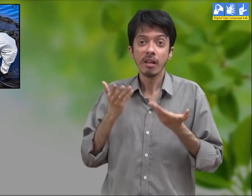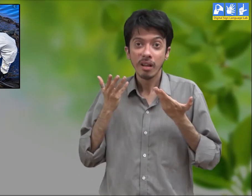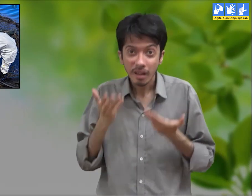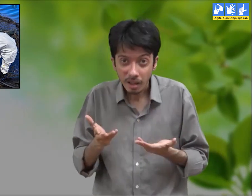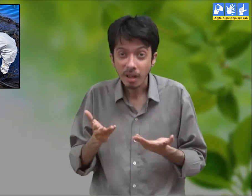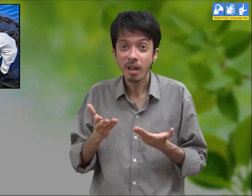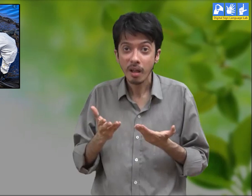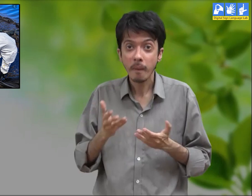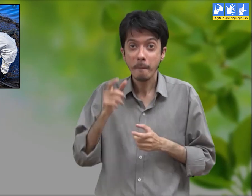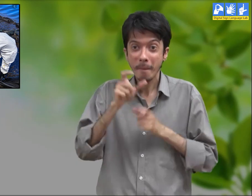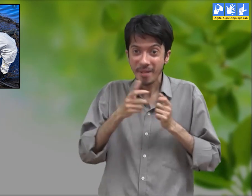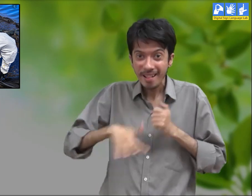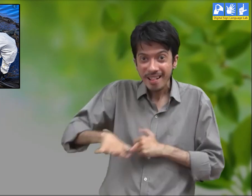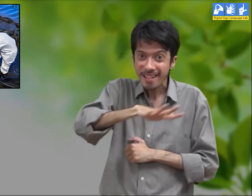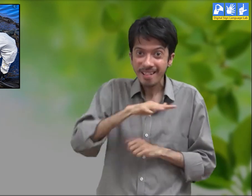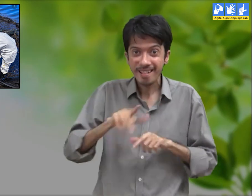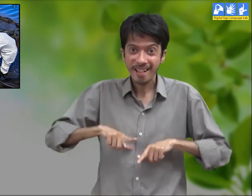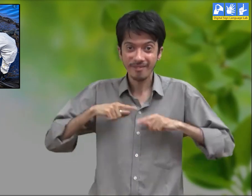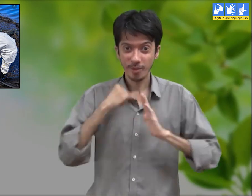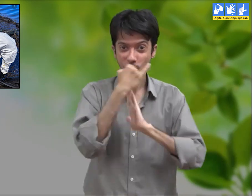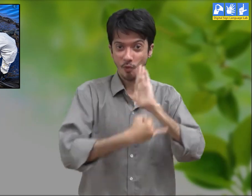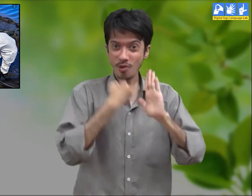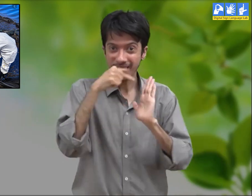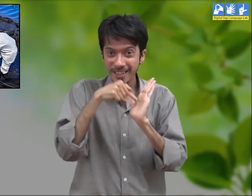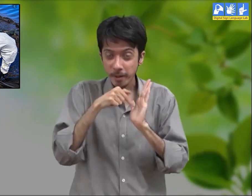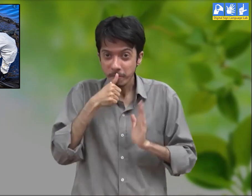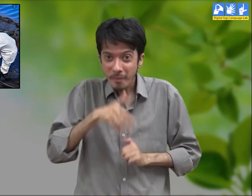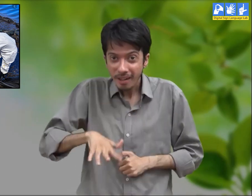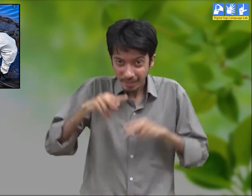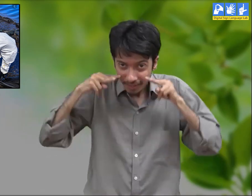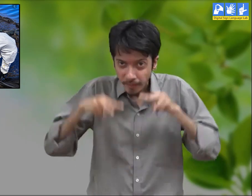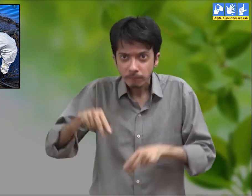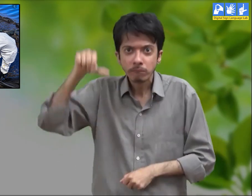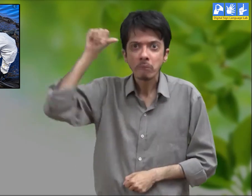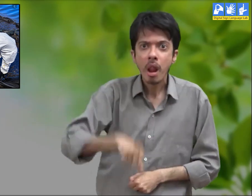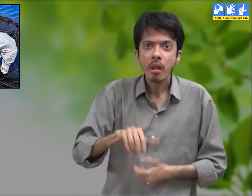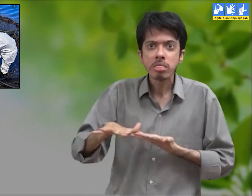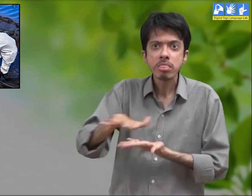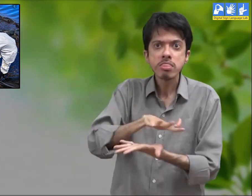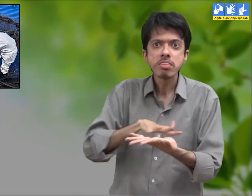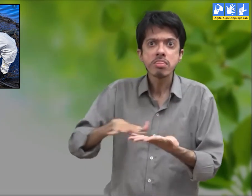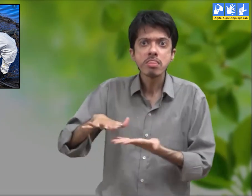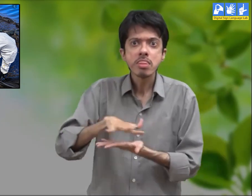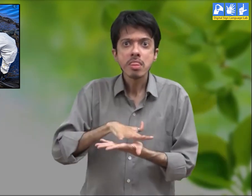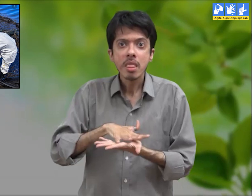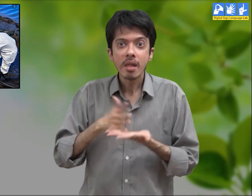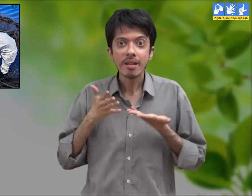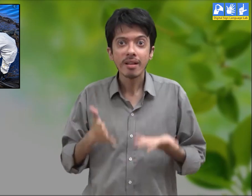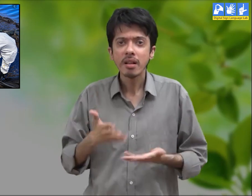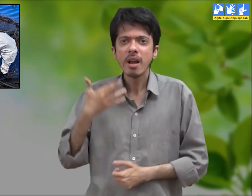are polluting the environment. Now the water on the island is not that clear that it used to be